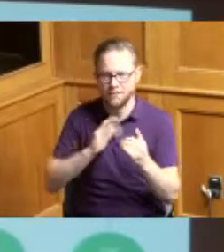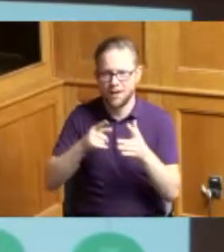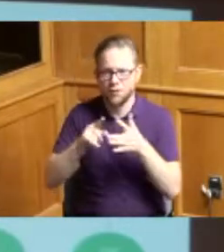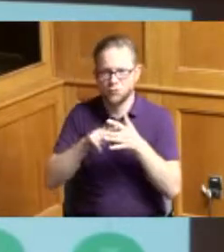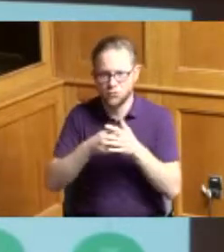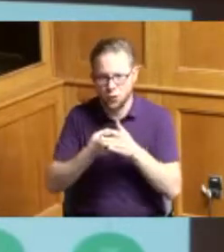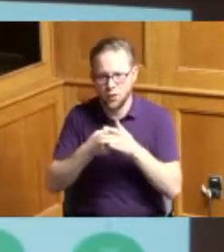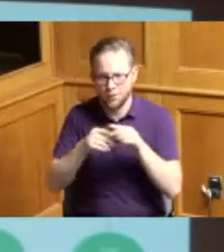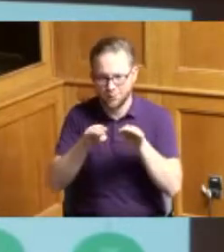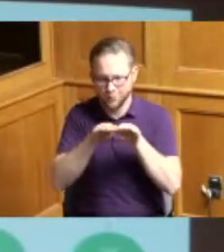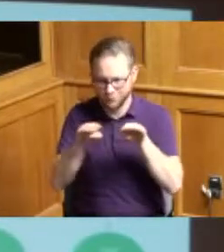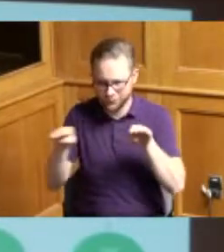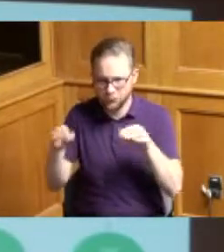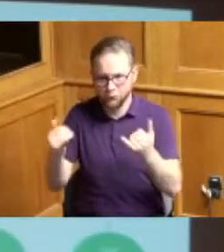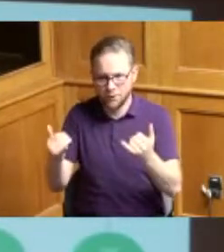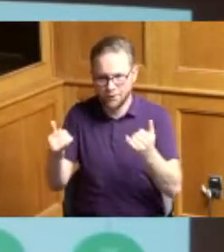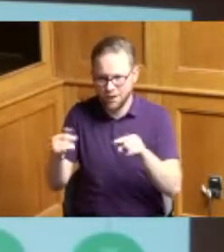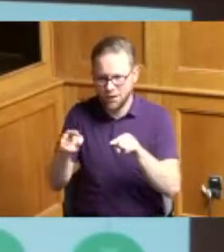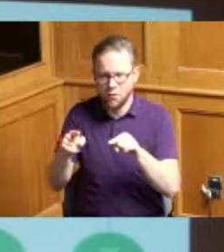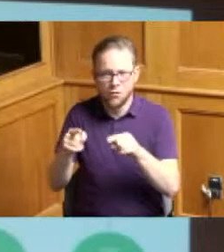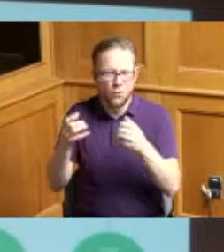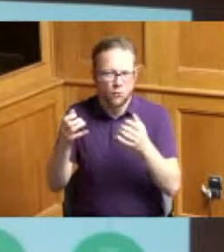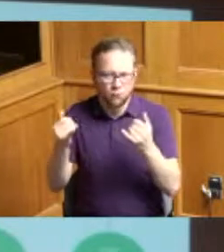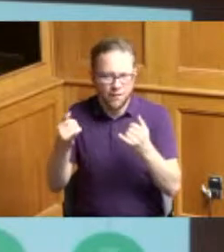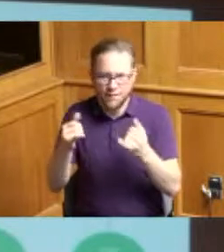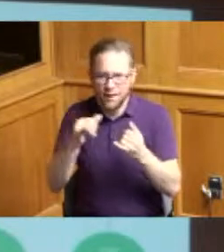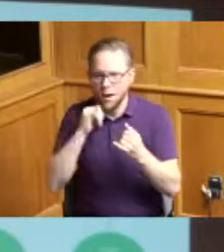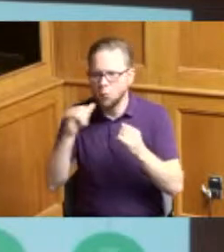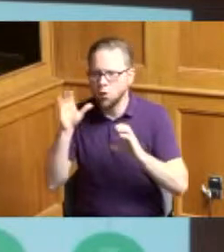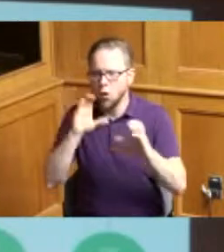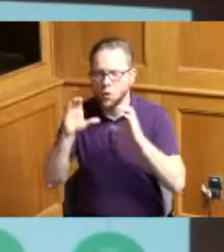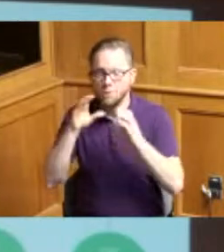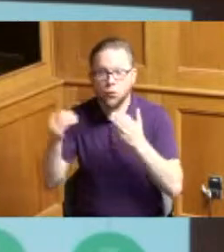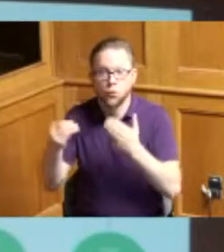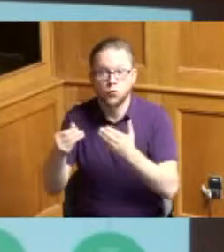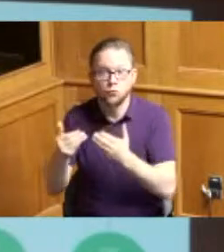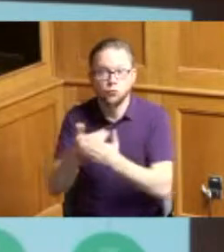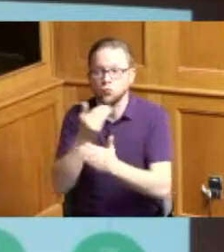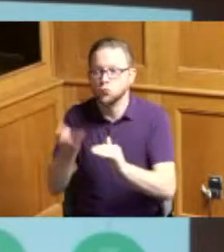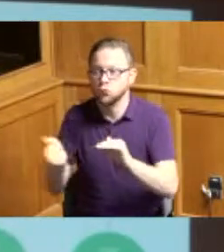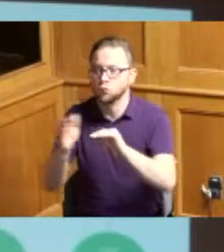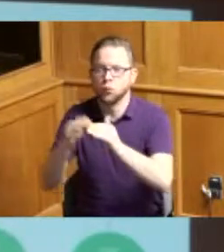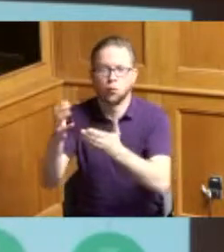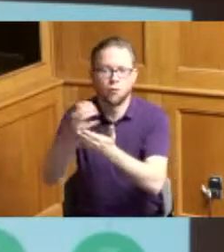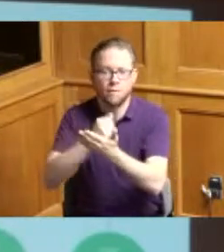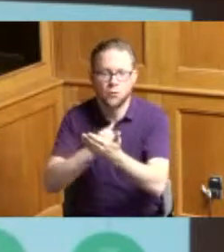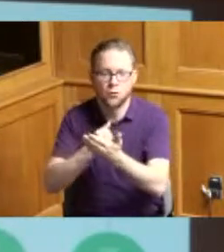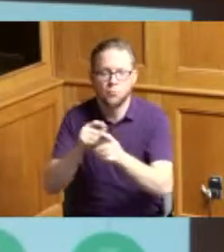on we're not trying to identify new revenue this is really about changing how we collect revenue